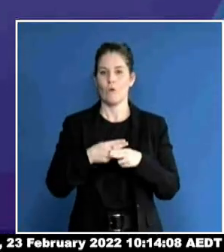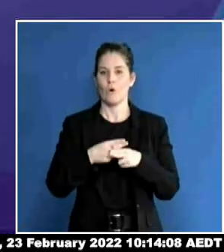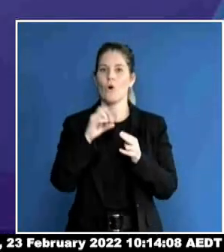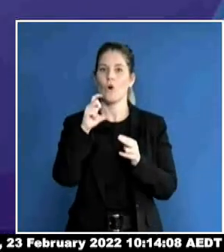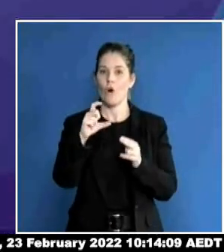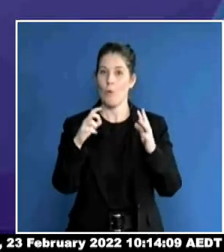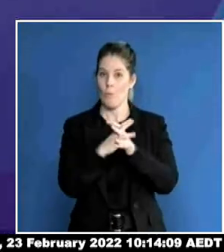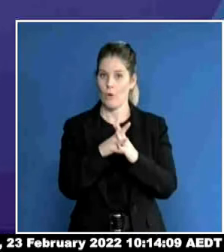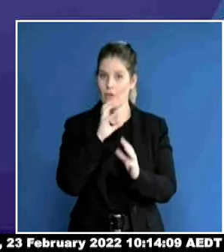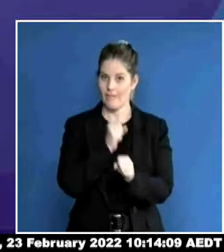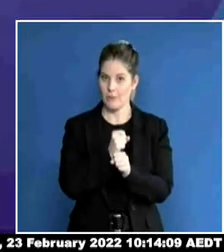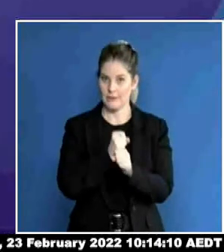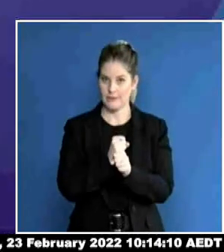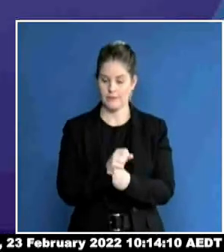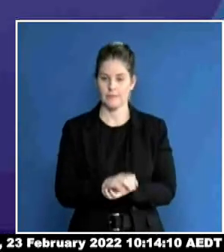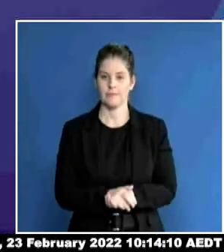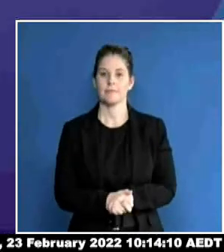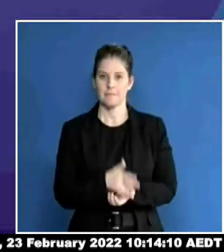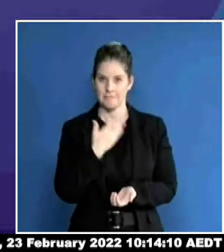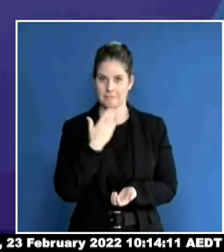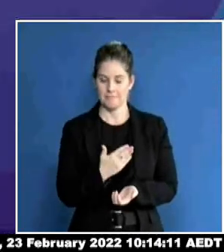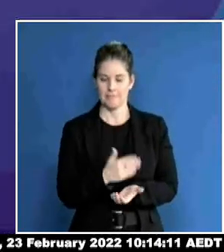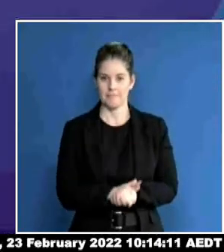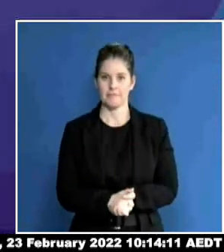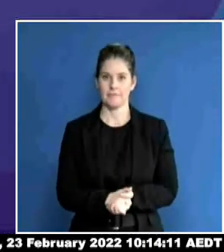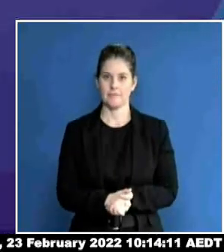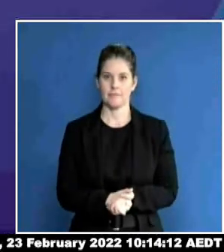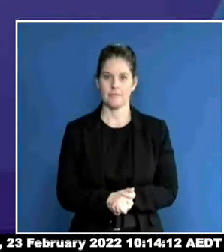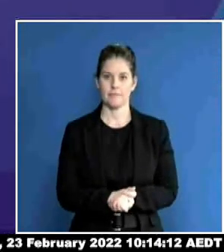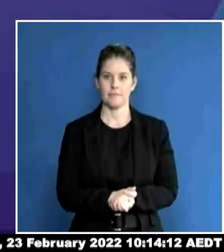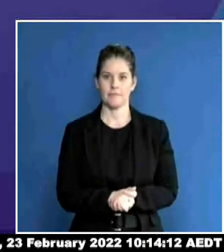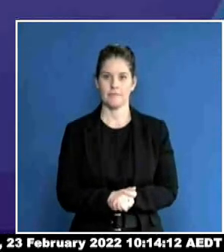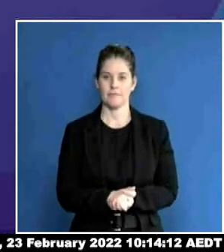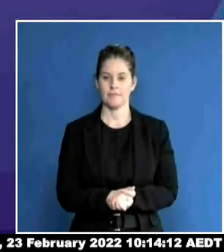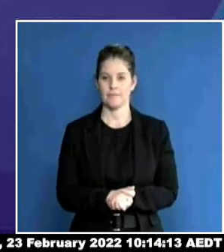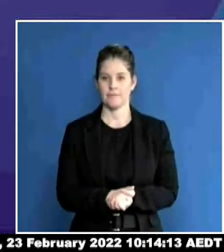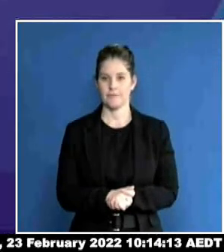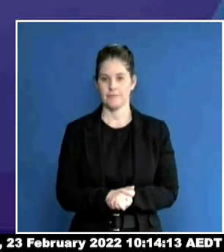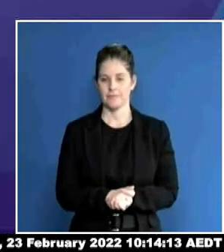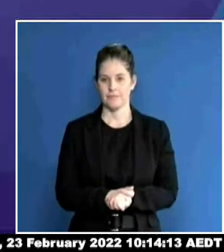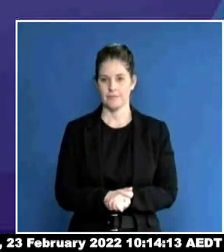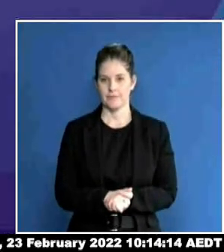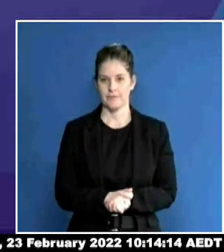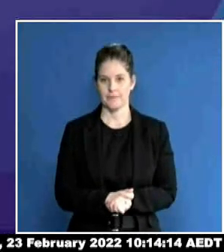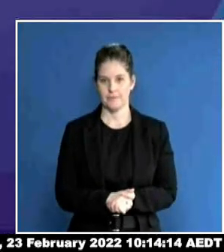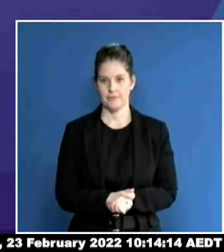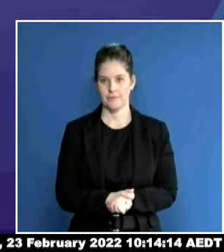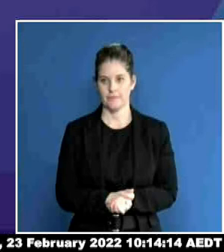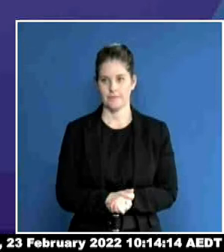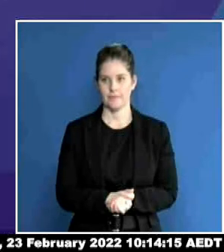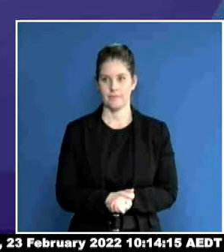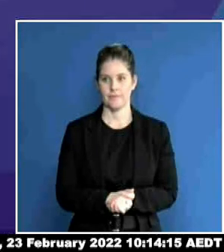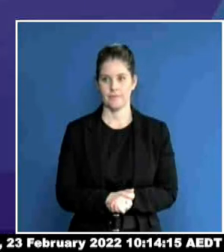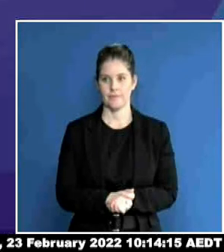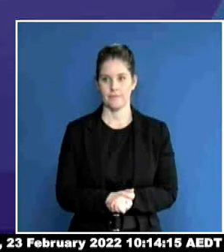Can we move to the State of New South Wales? If it pleases the Commission, my name is Gail Furness, and I appear with Trent